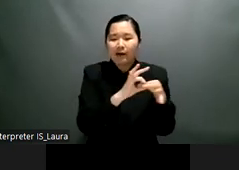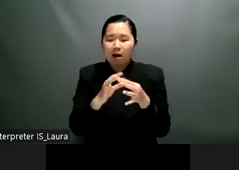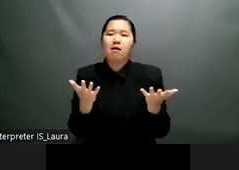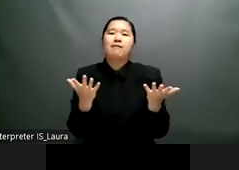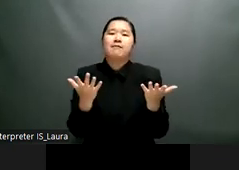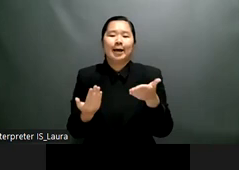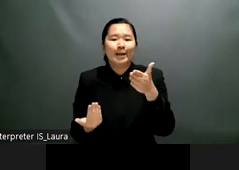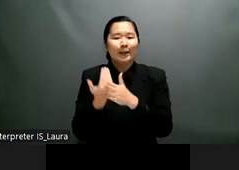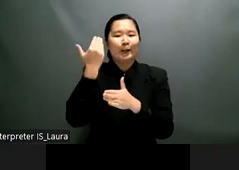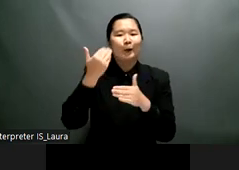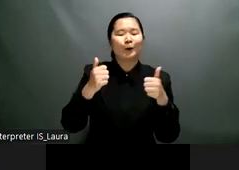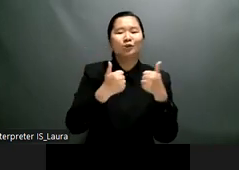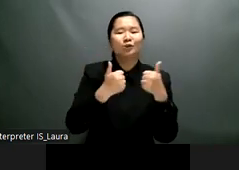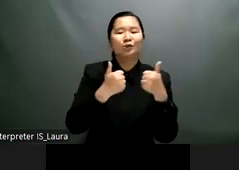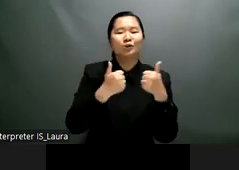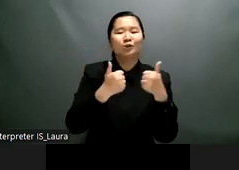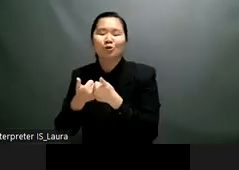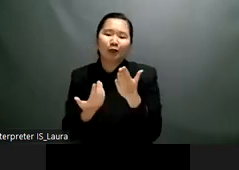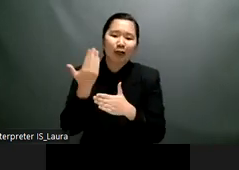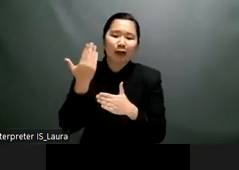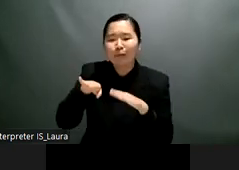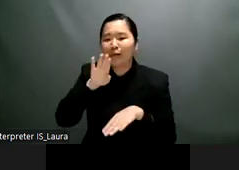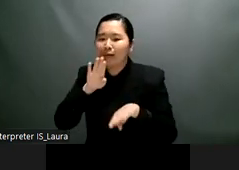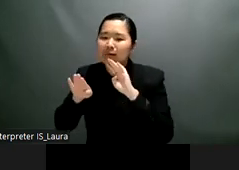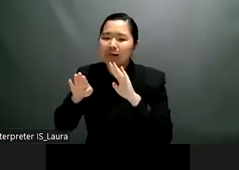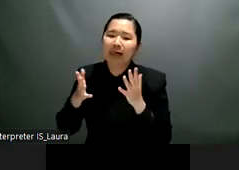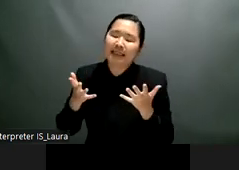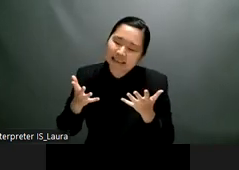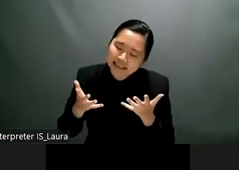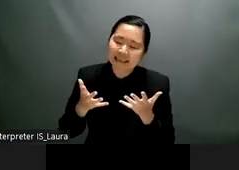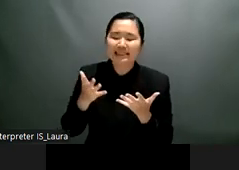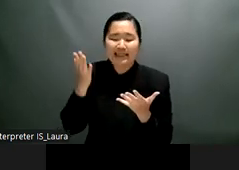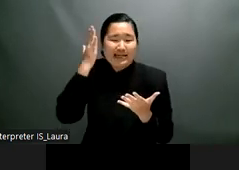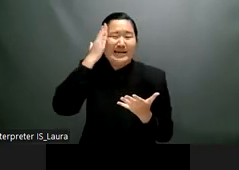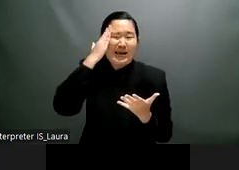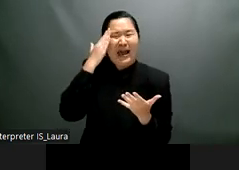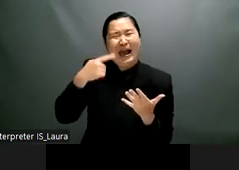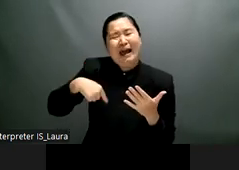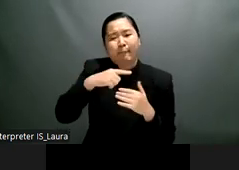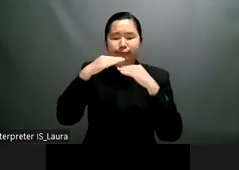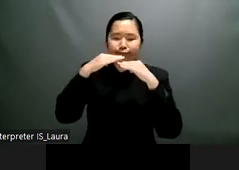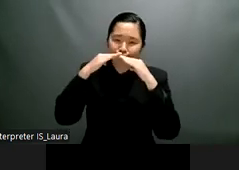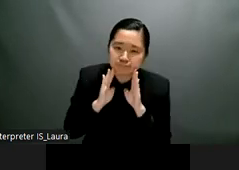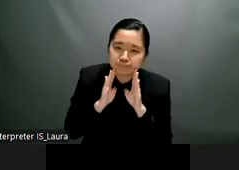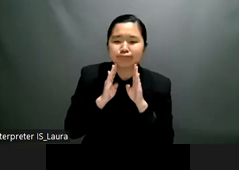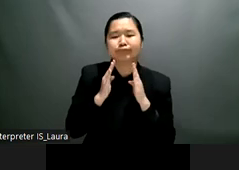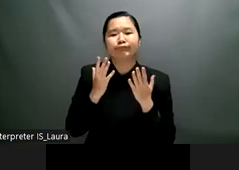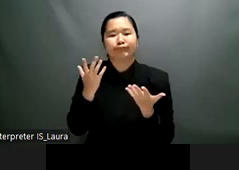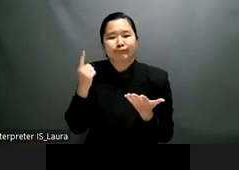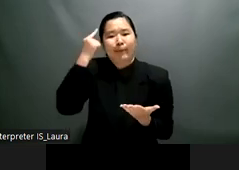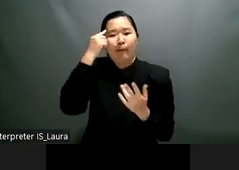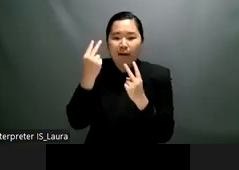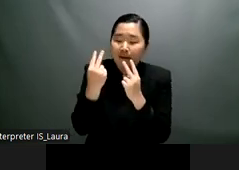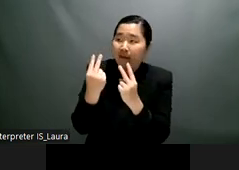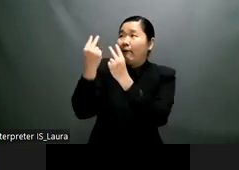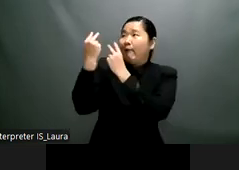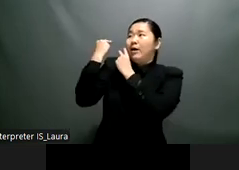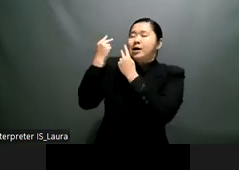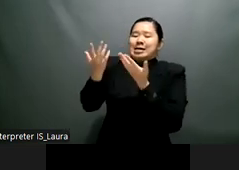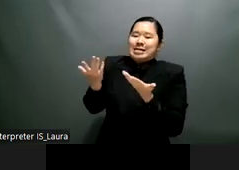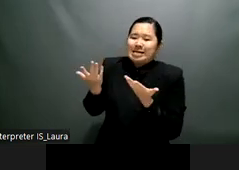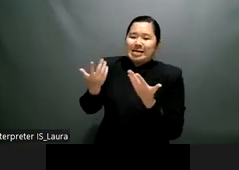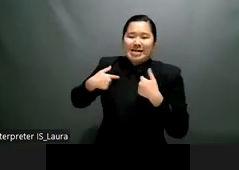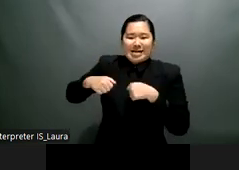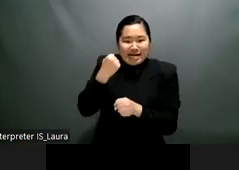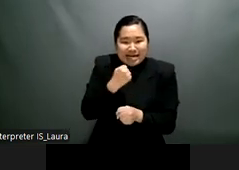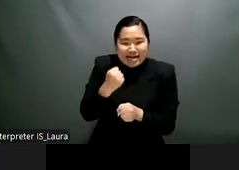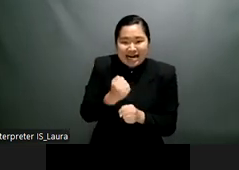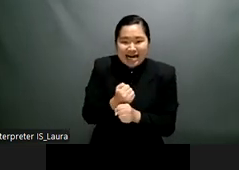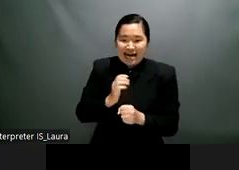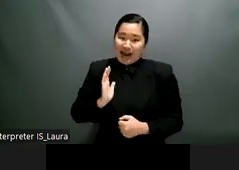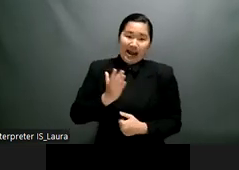but the pandemic as i said has brought to us very painful situations for persons with disabilities